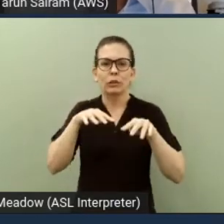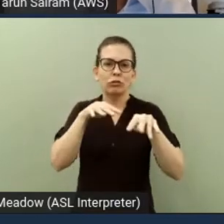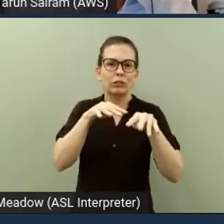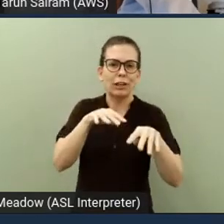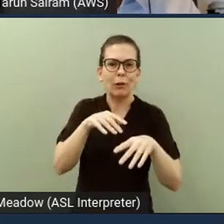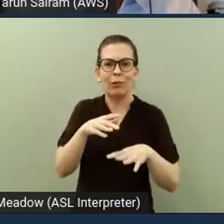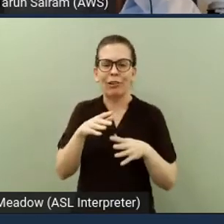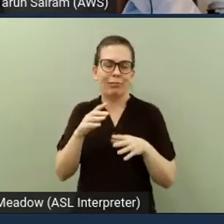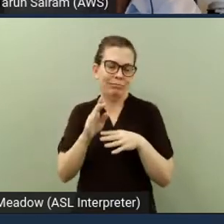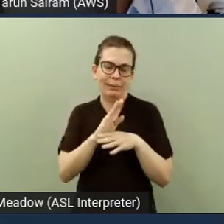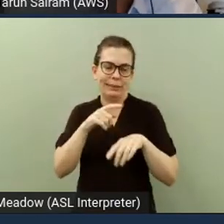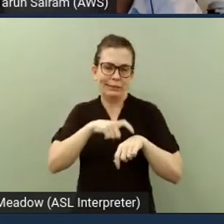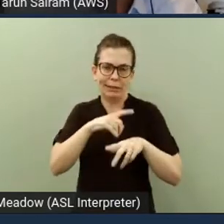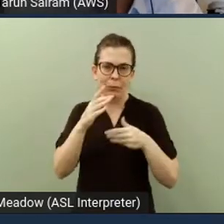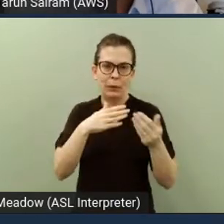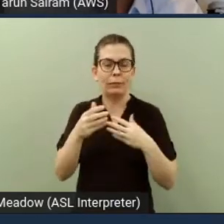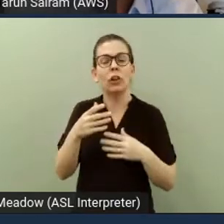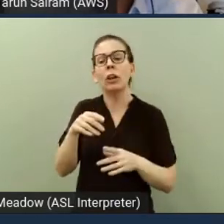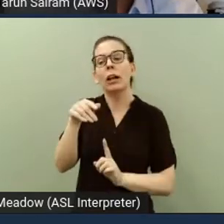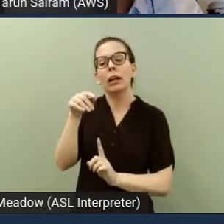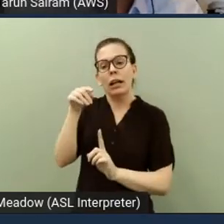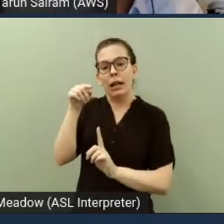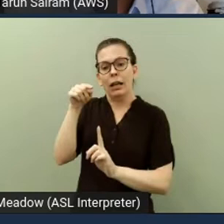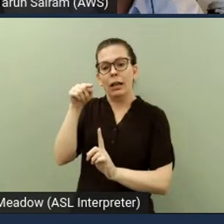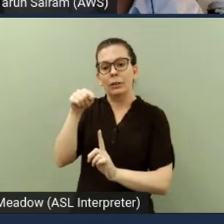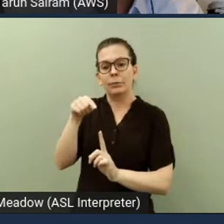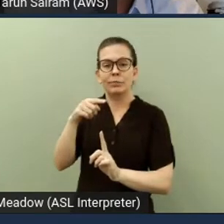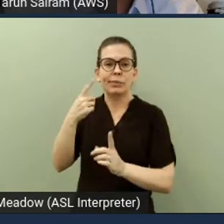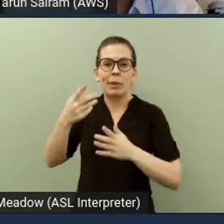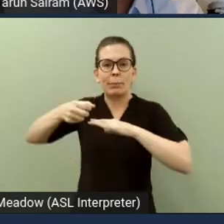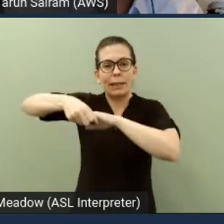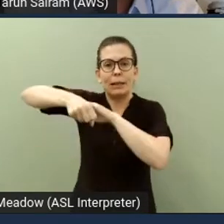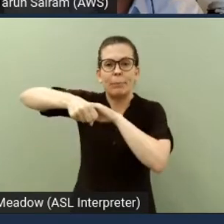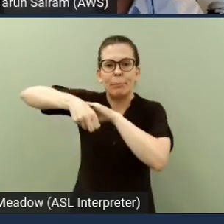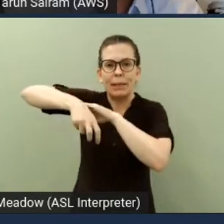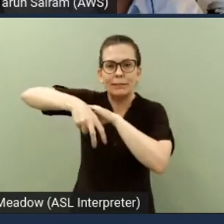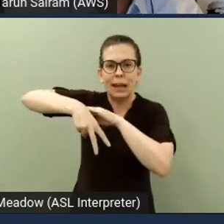And then, when it's, midnight when only a few people are up,